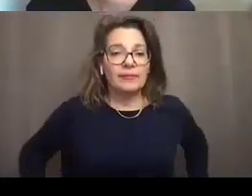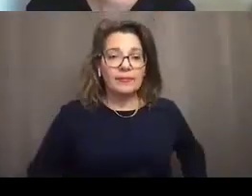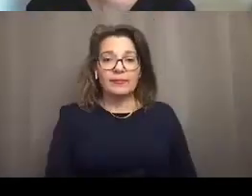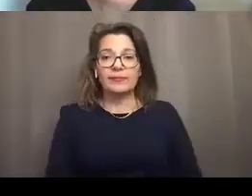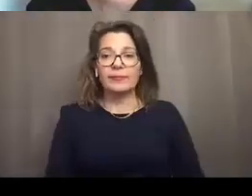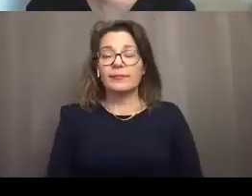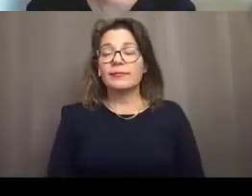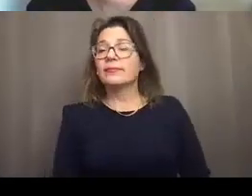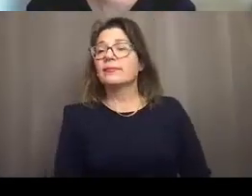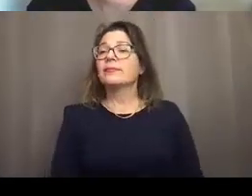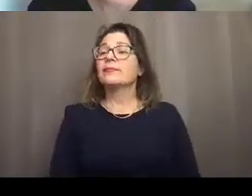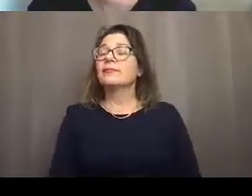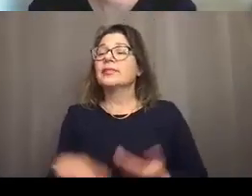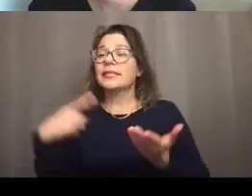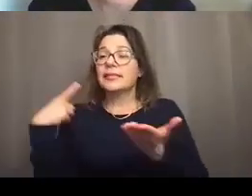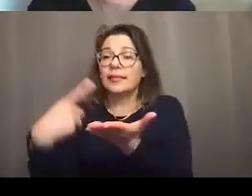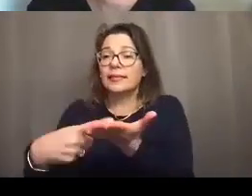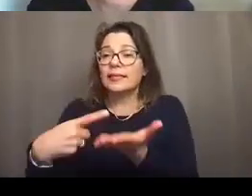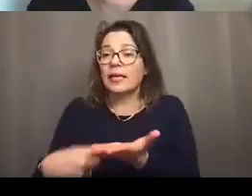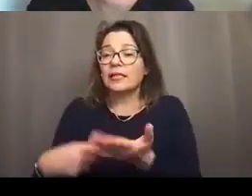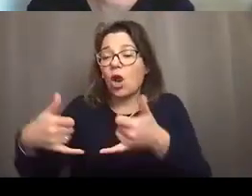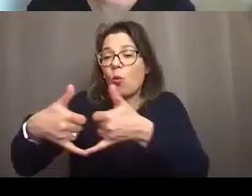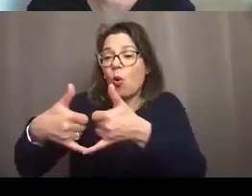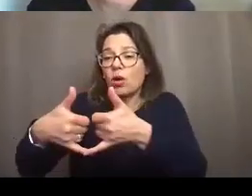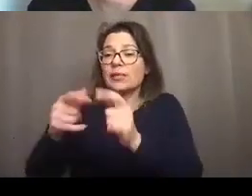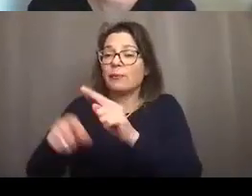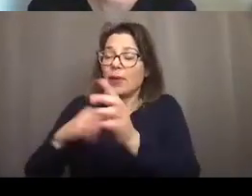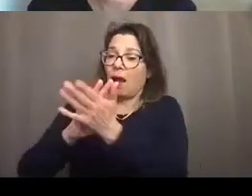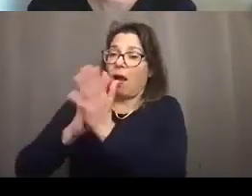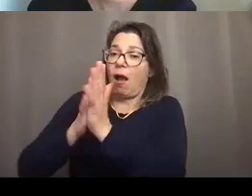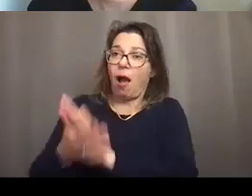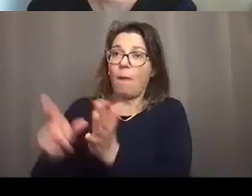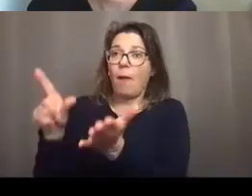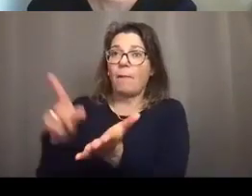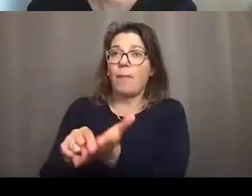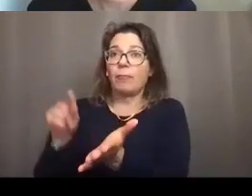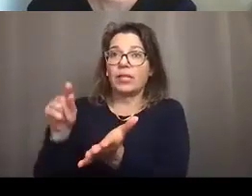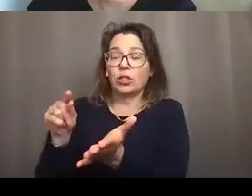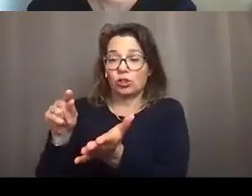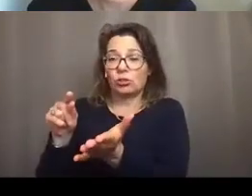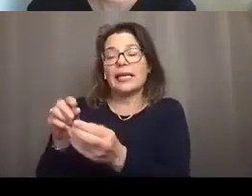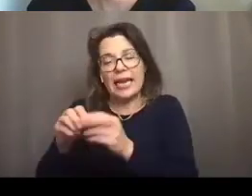When we're talking about what awards get published in RePORT and RePORTER,